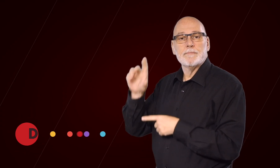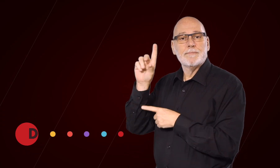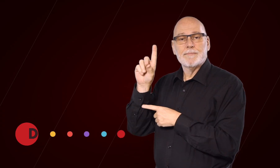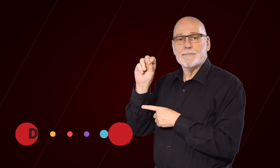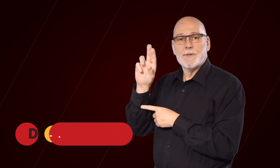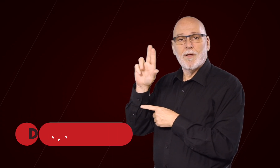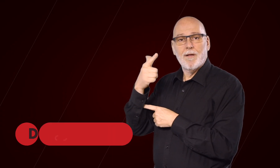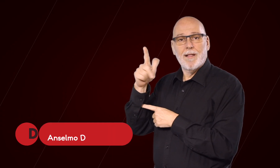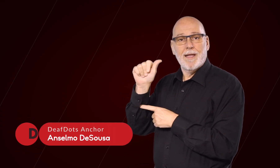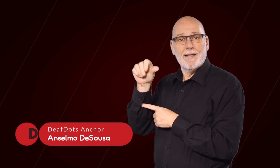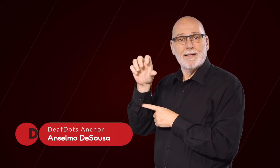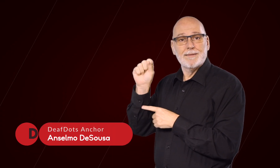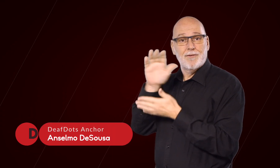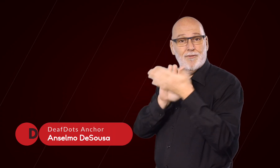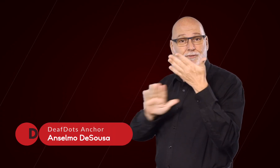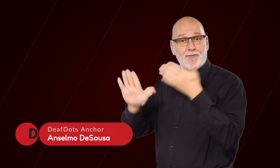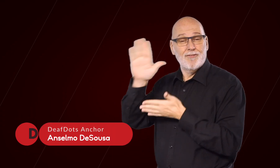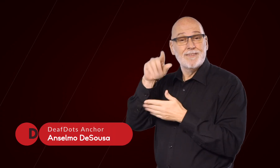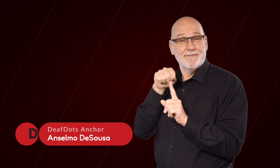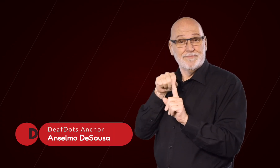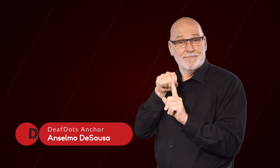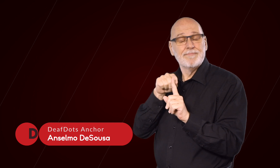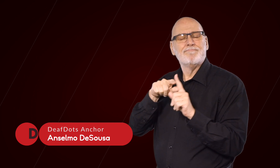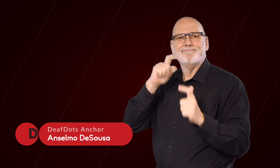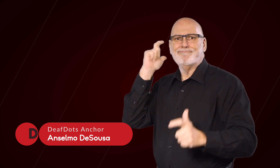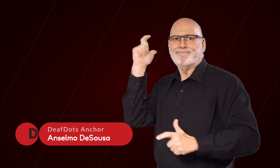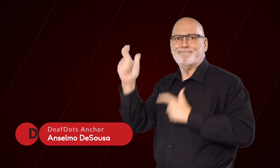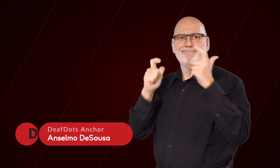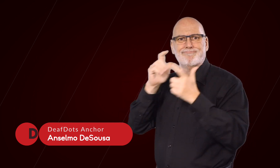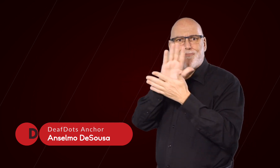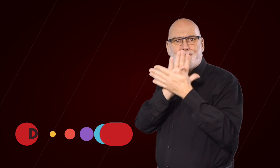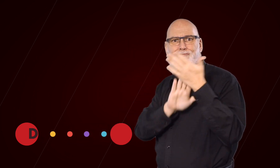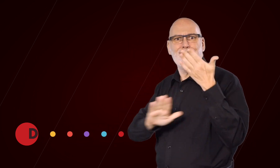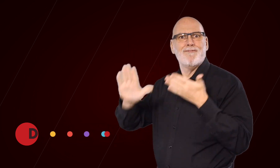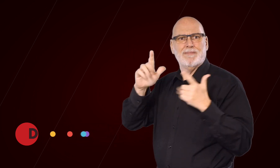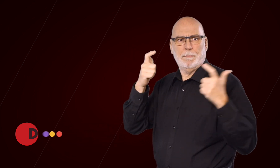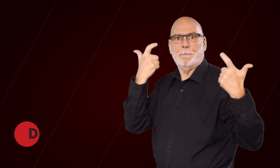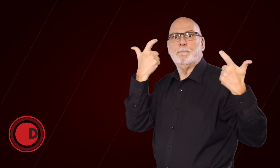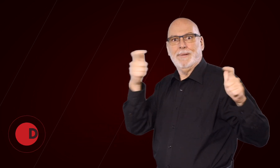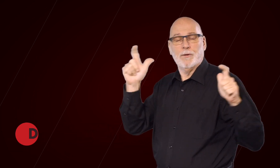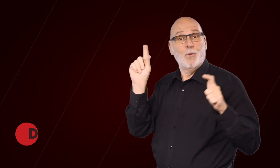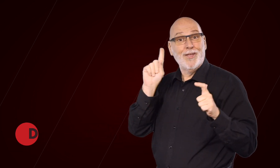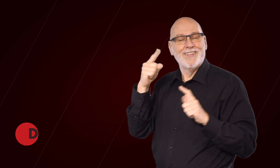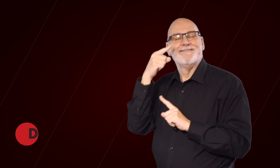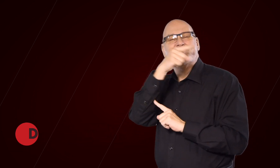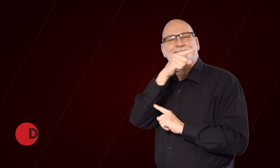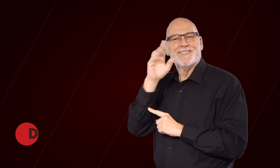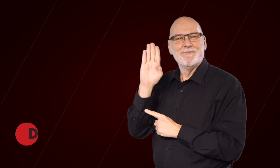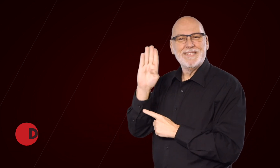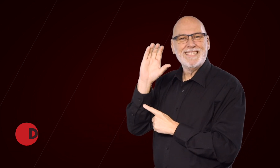[ANSELMO]: Douglas College, the largest college in British Columbia